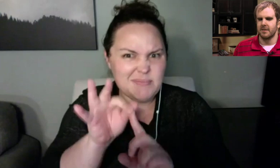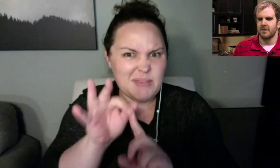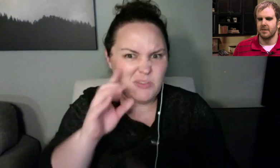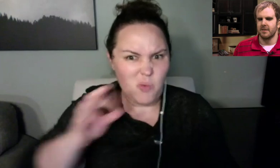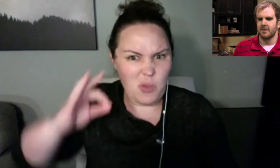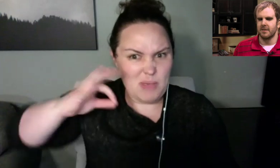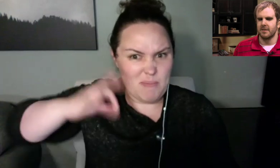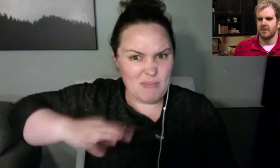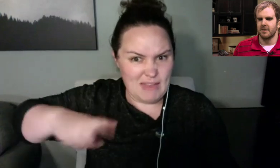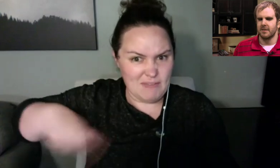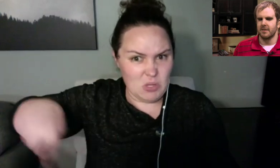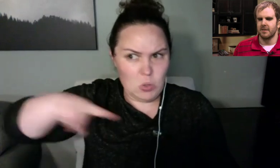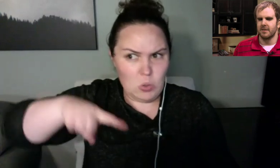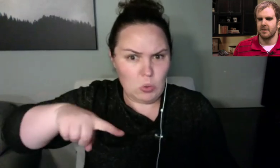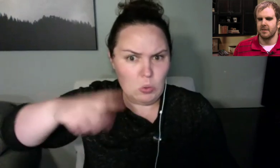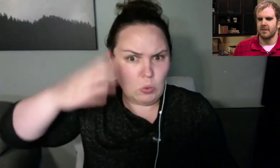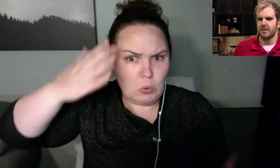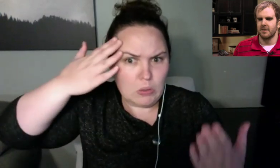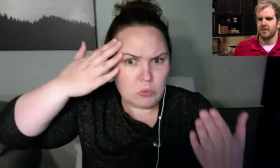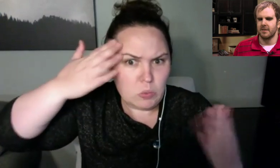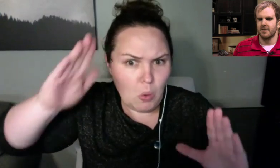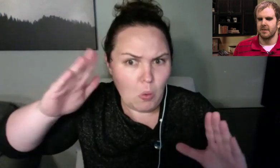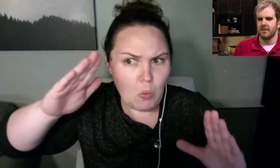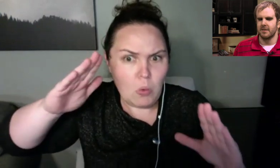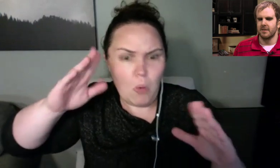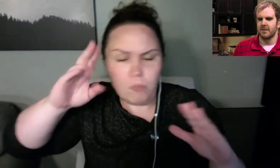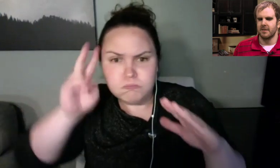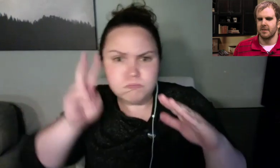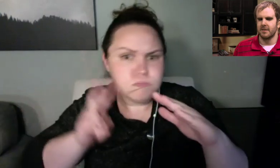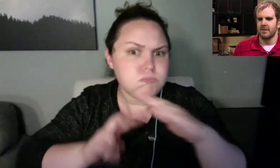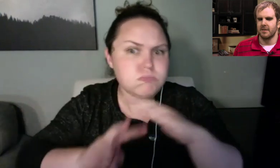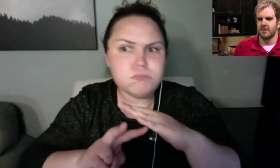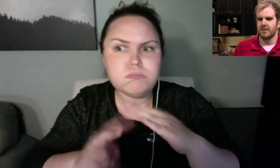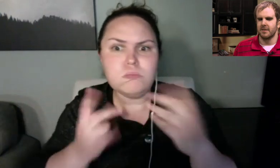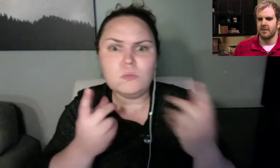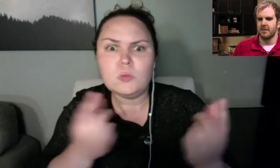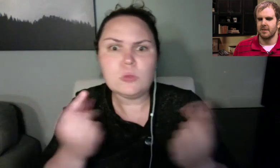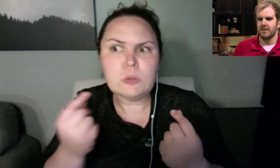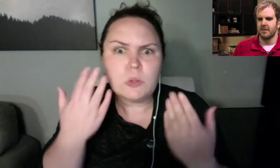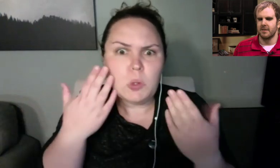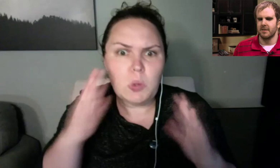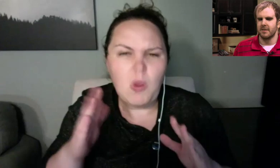who may not be aware of exactly what we've got going on.